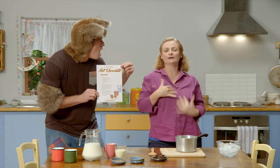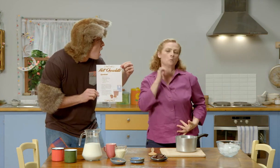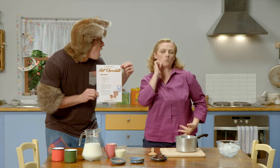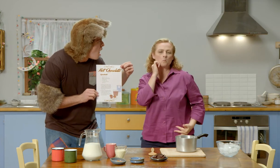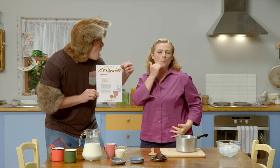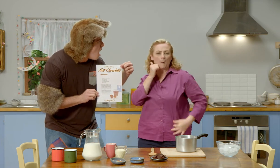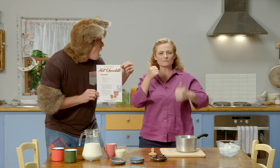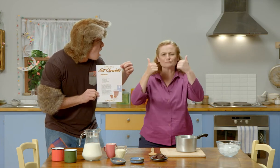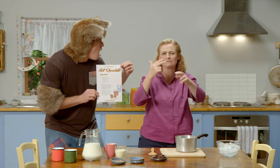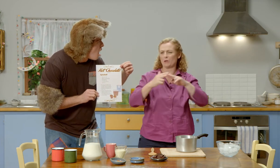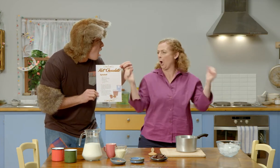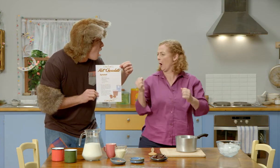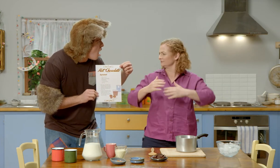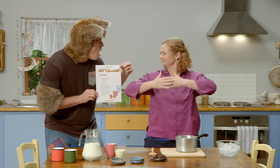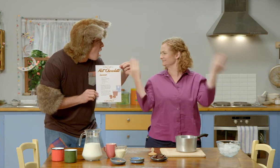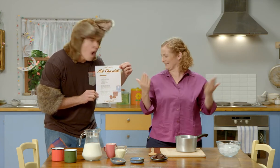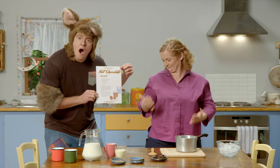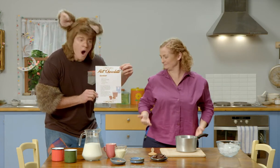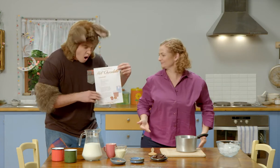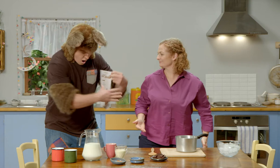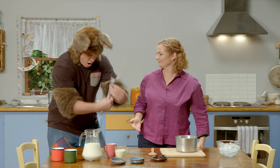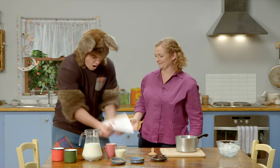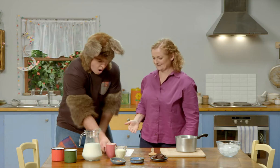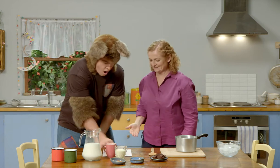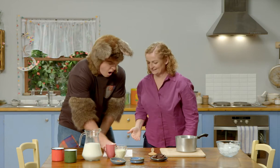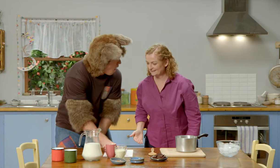Oh, it makes you feel warm inside. Great for a cold day.